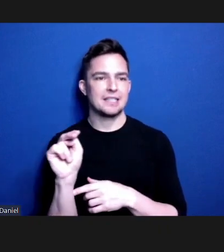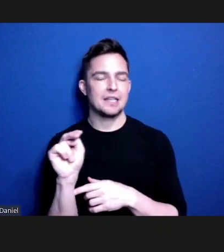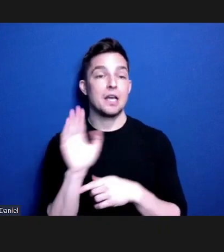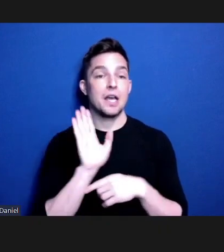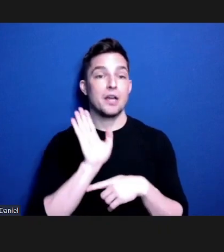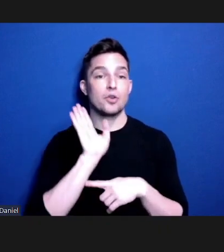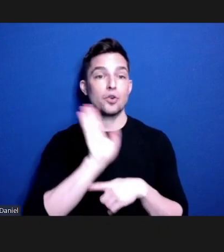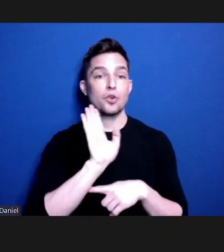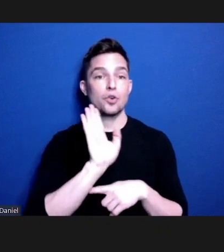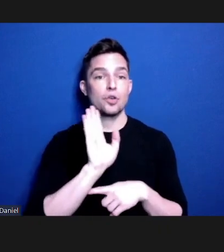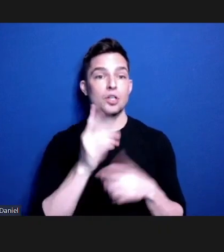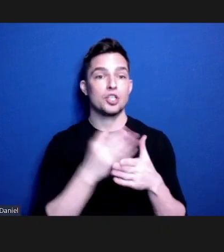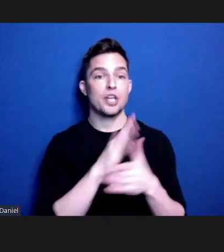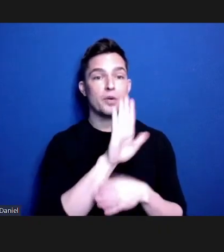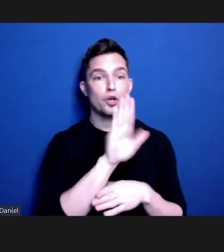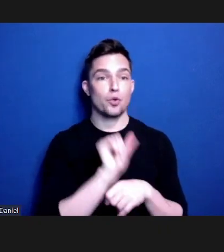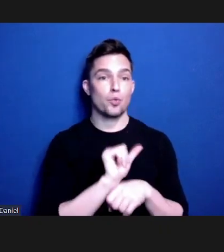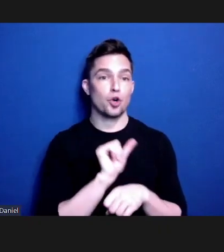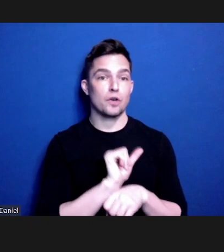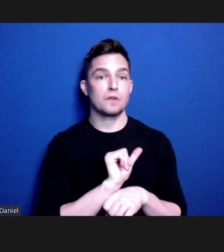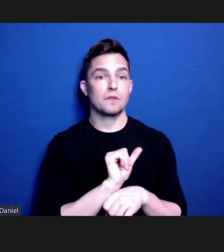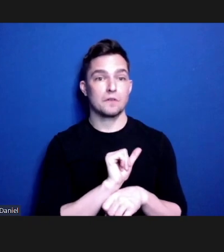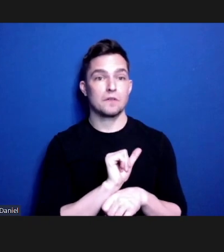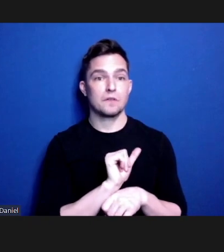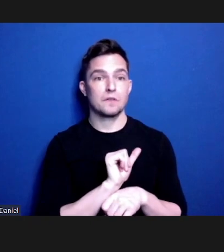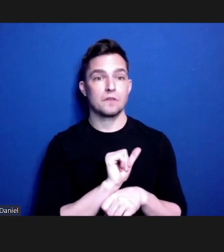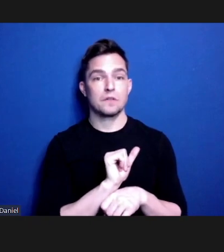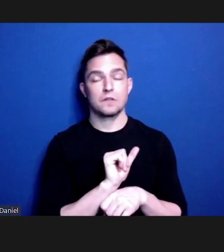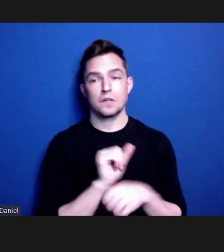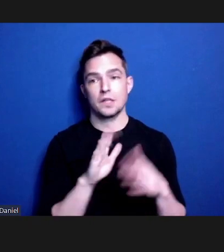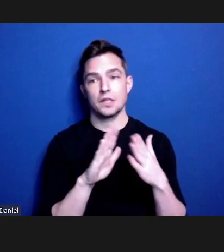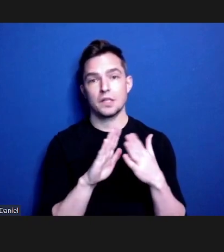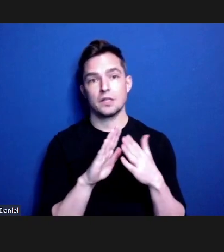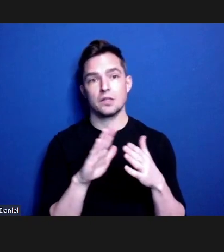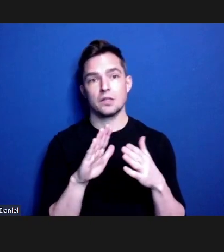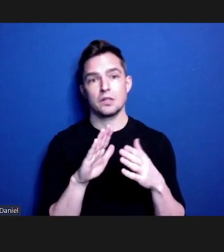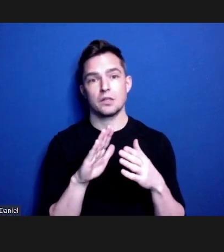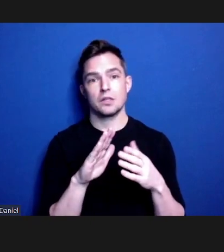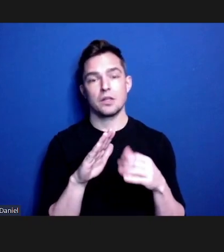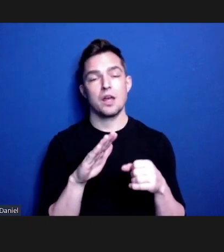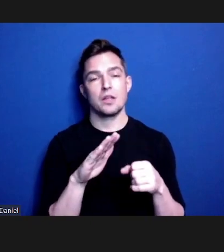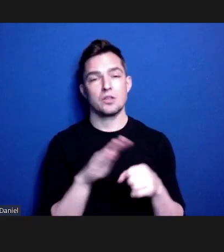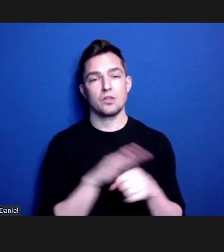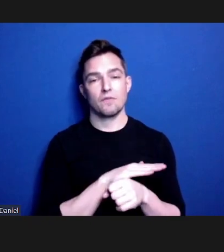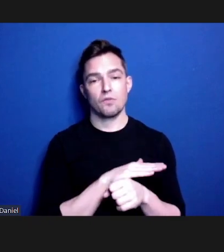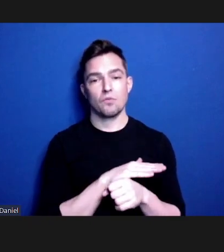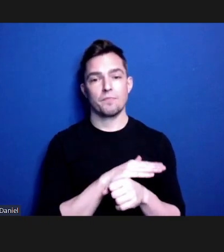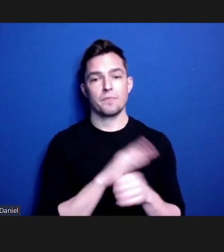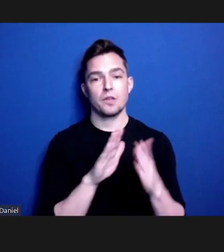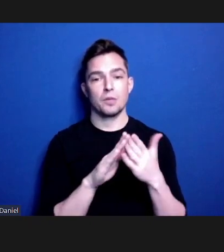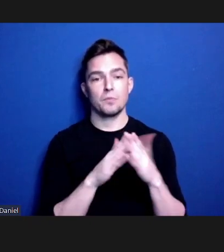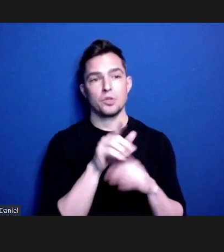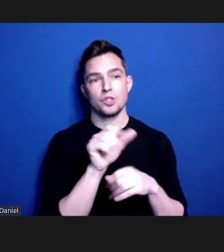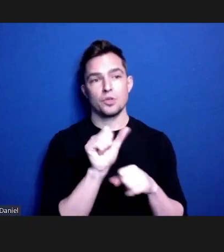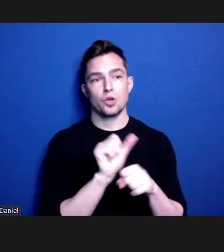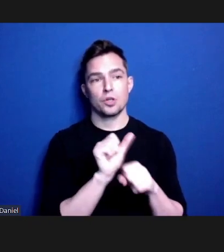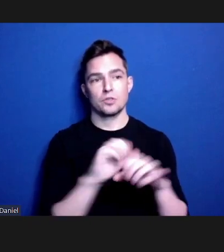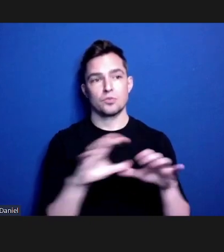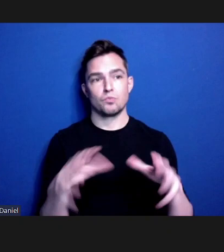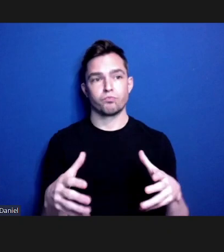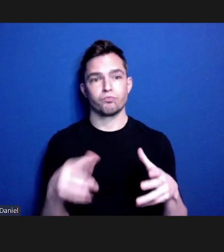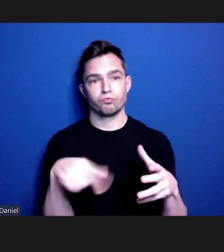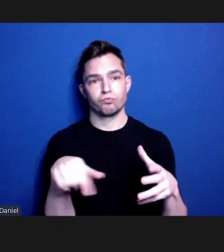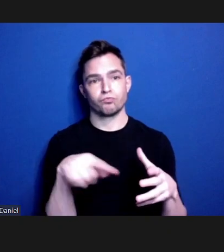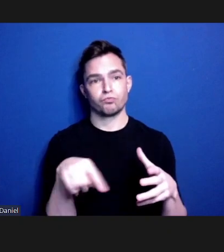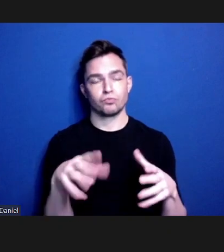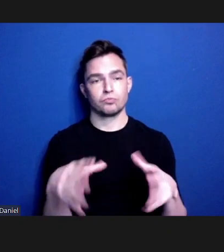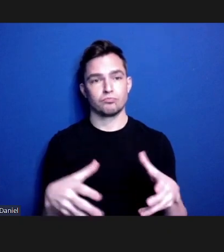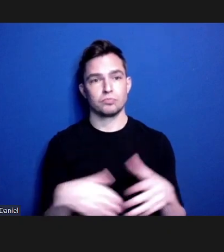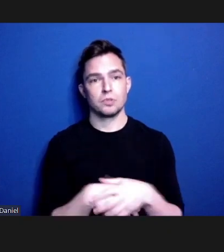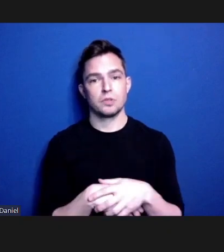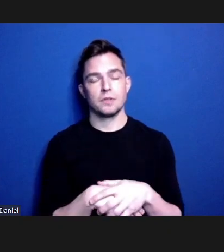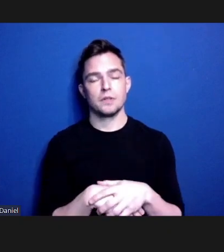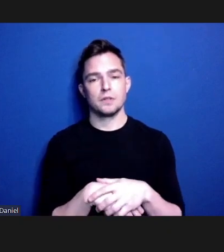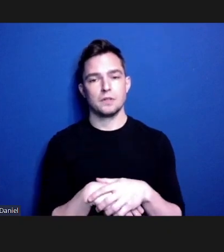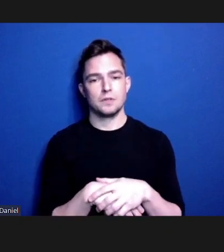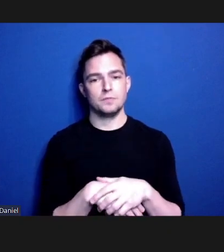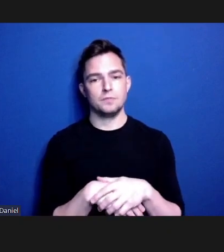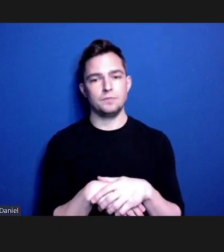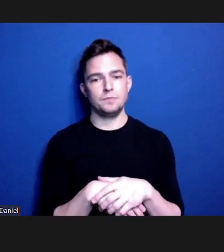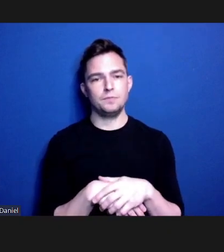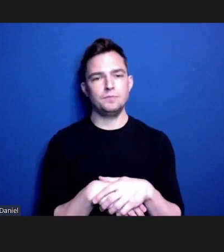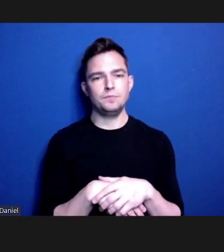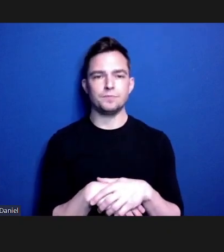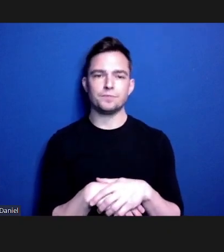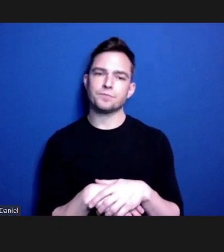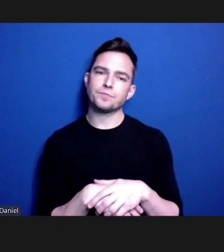work and the folks in the community that she works with. And I was, you know, nodding away